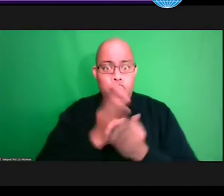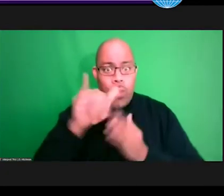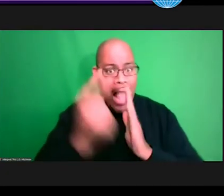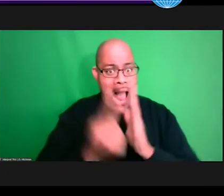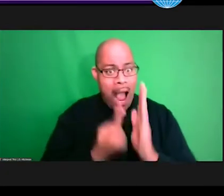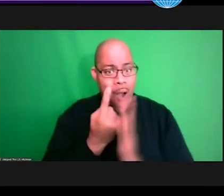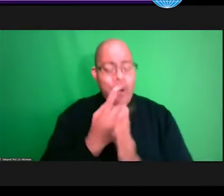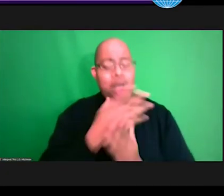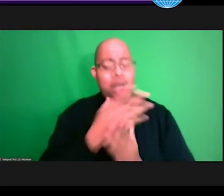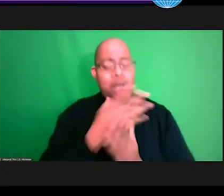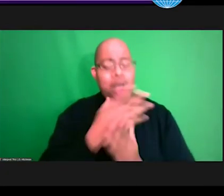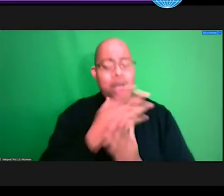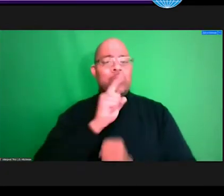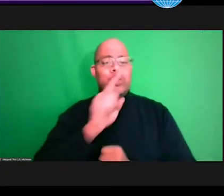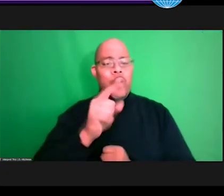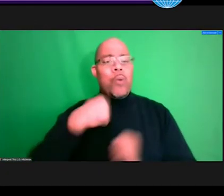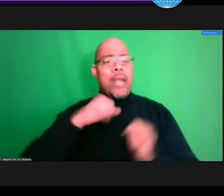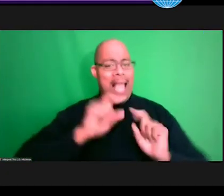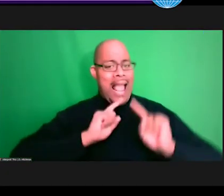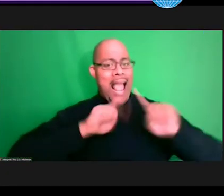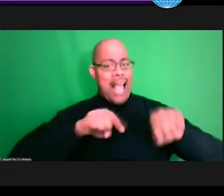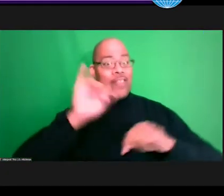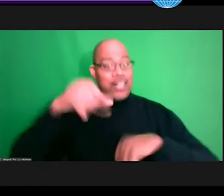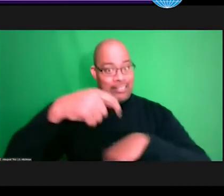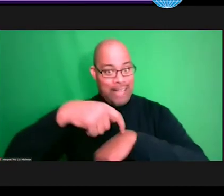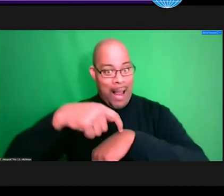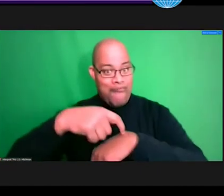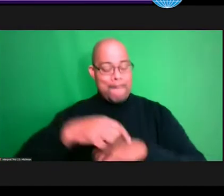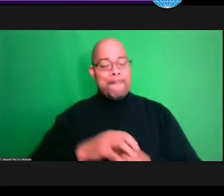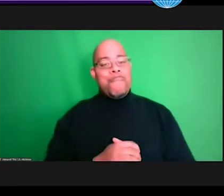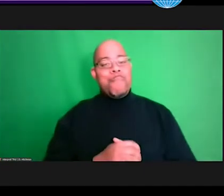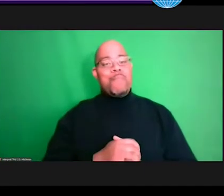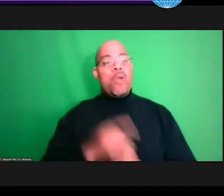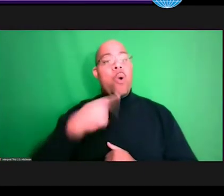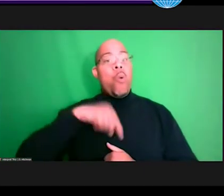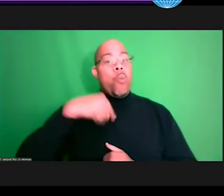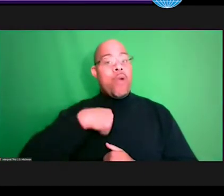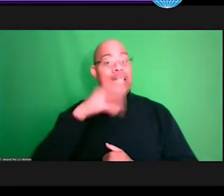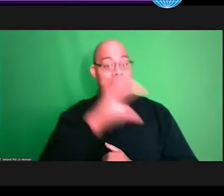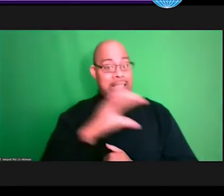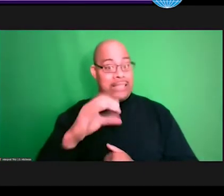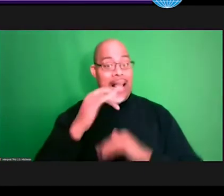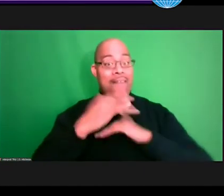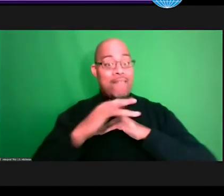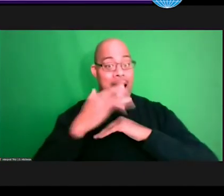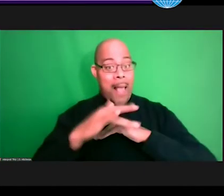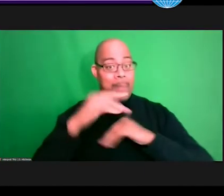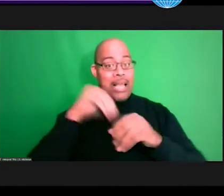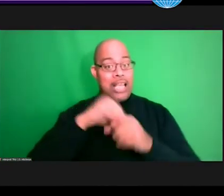Will be sure to answer them at that time. We have captions available in Zoom as well